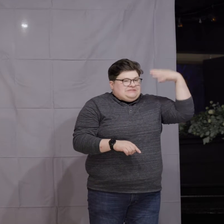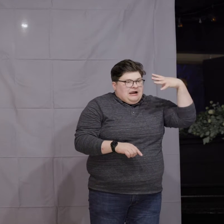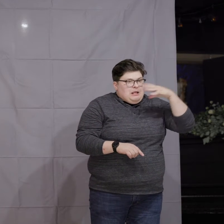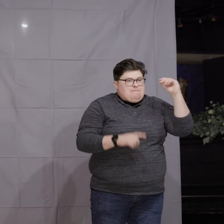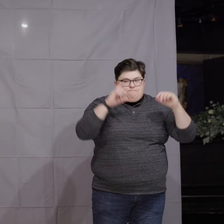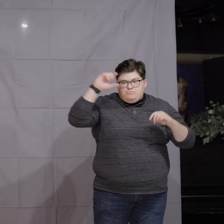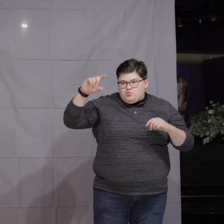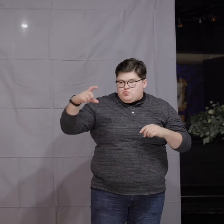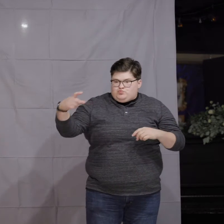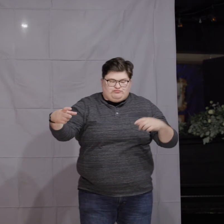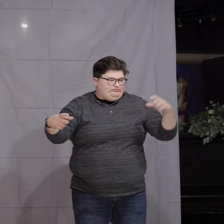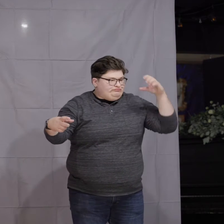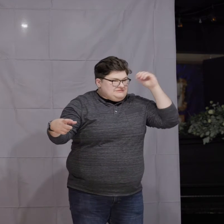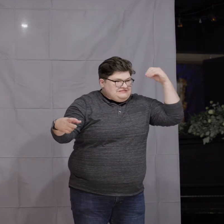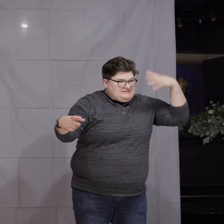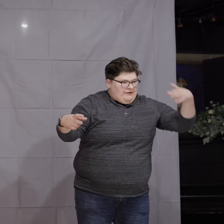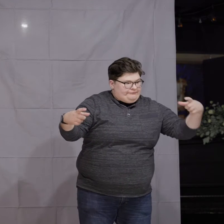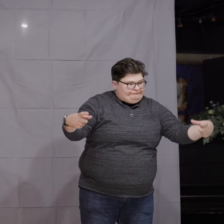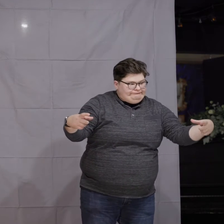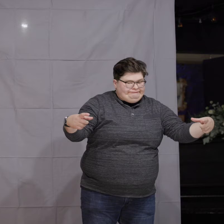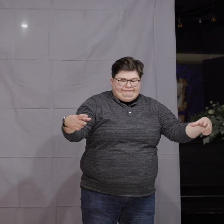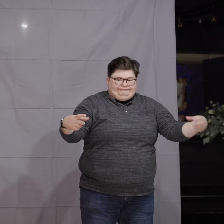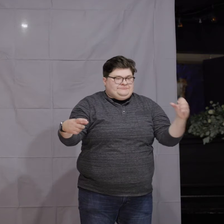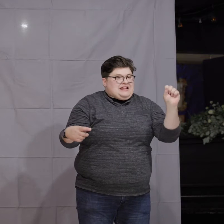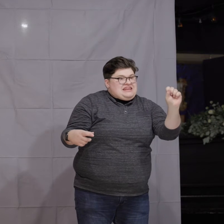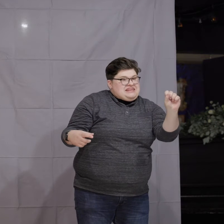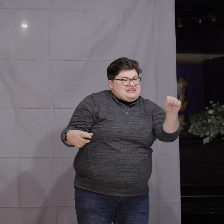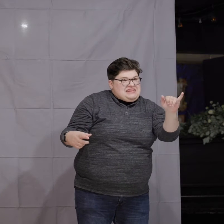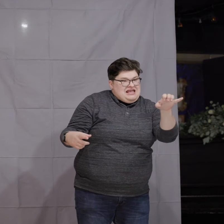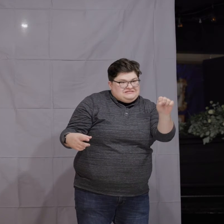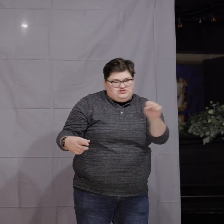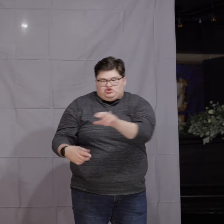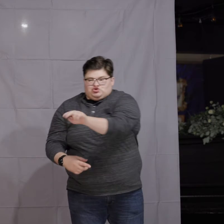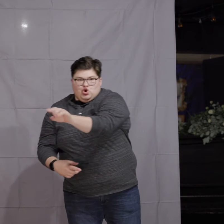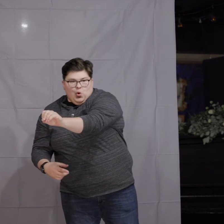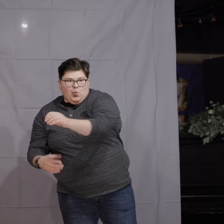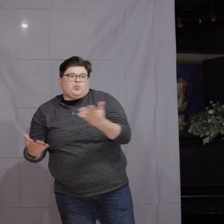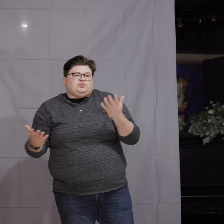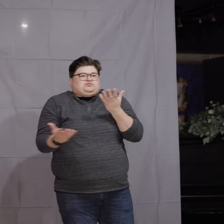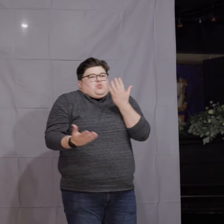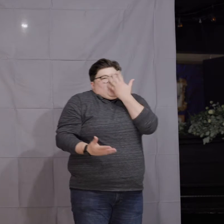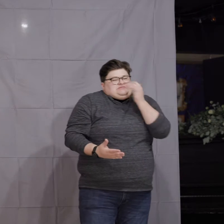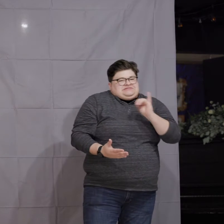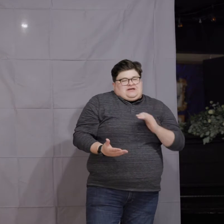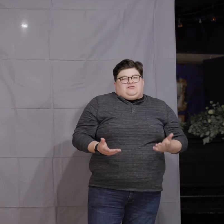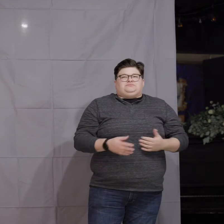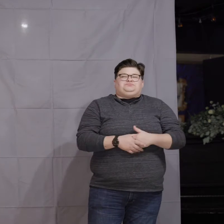There's a sun in one corner and a moon in the other, as well as the words "yes" and "no" on either side.